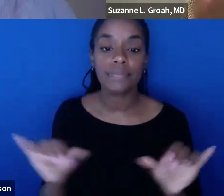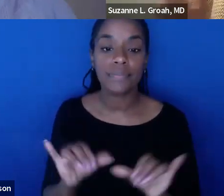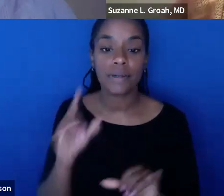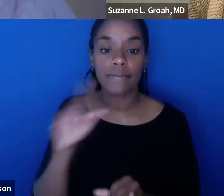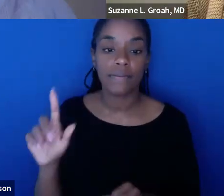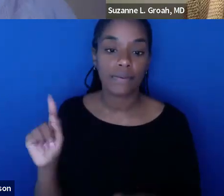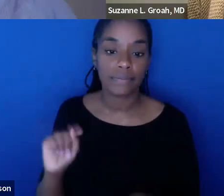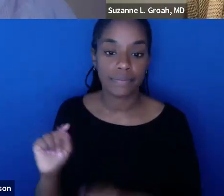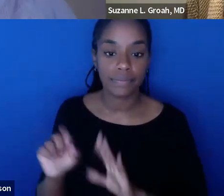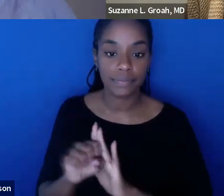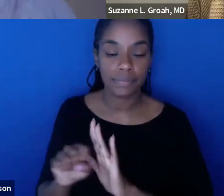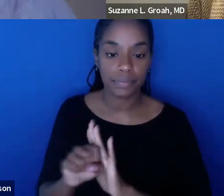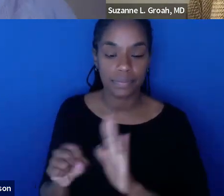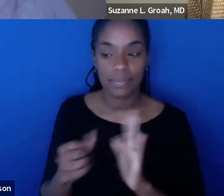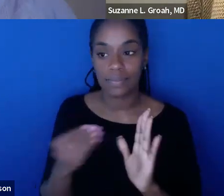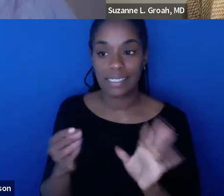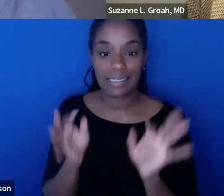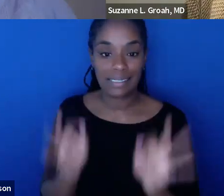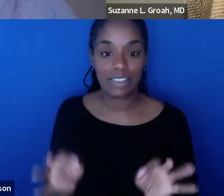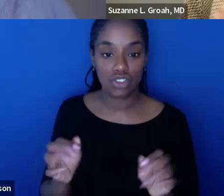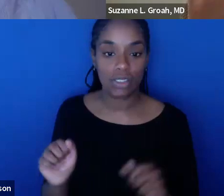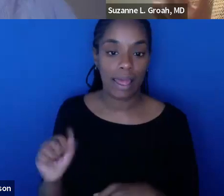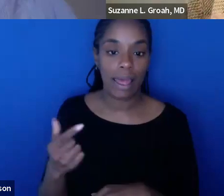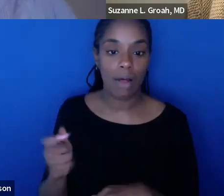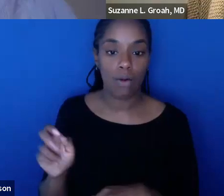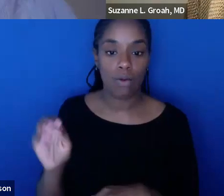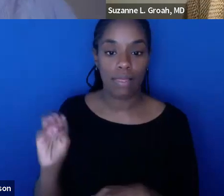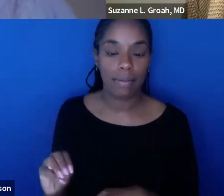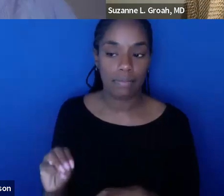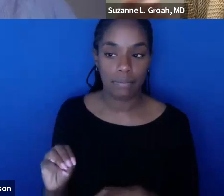and basically decision algorithms over a combination of symptoms.